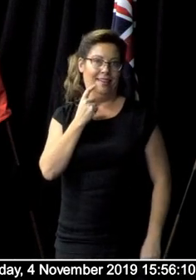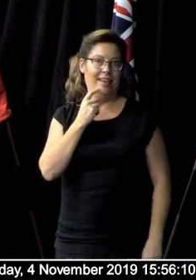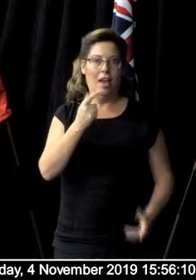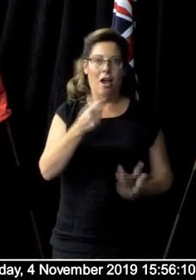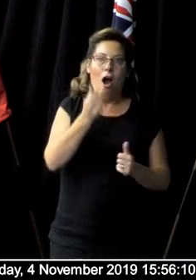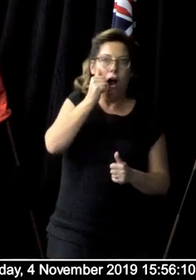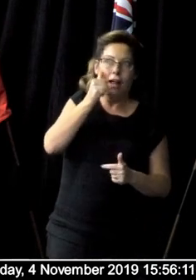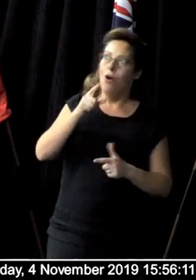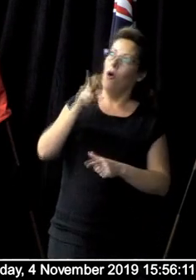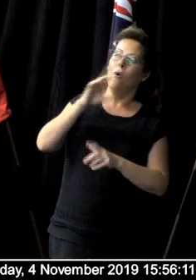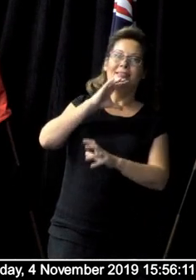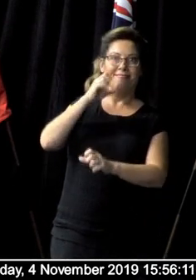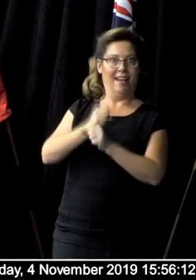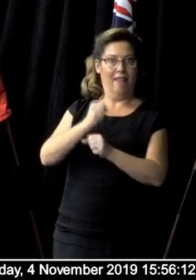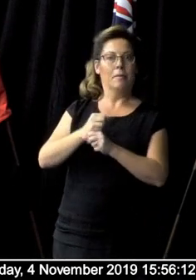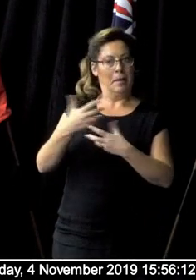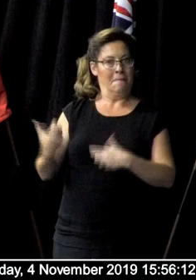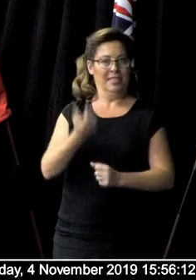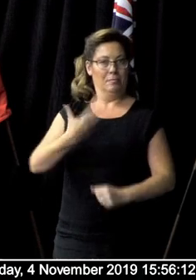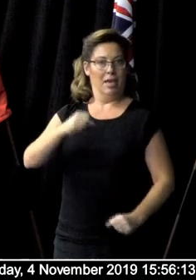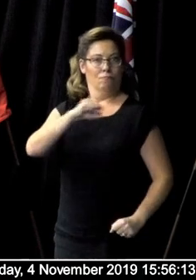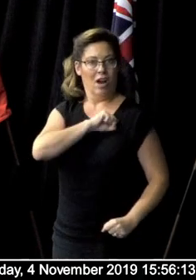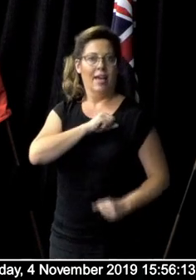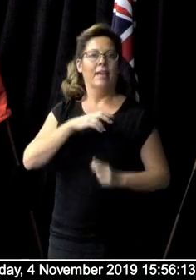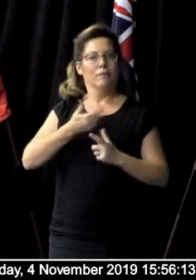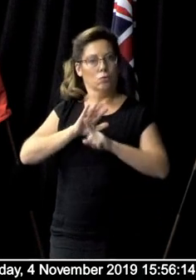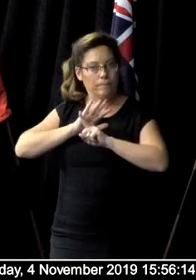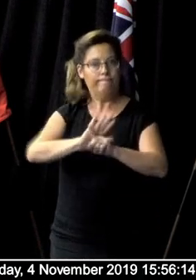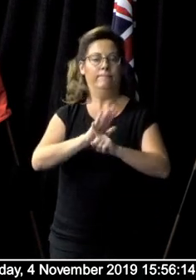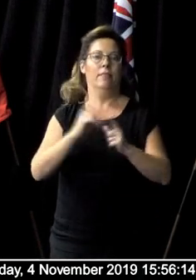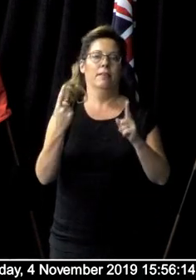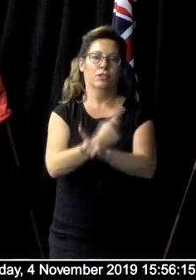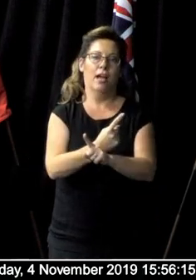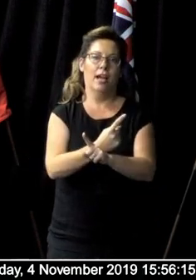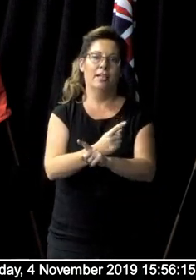need to approach that as a, I guess a change management process,